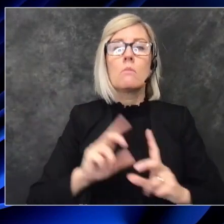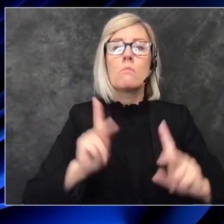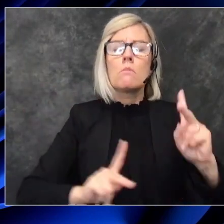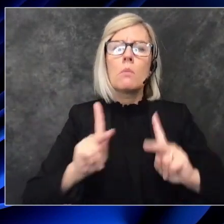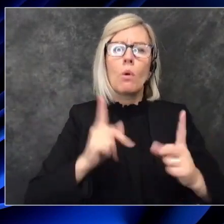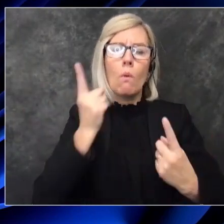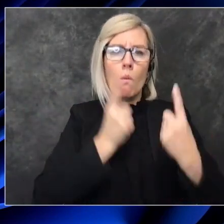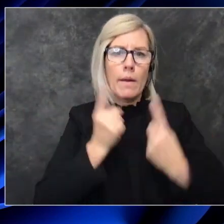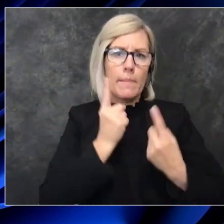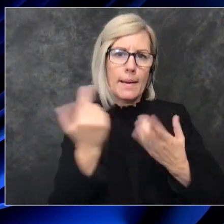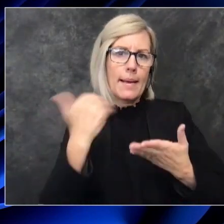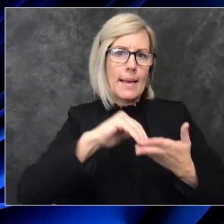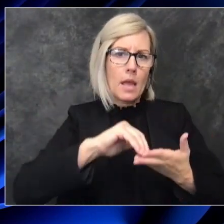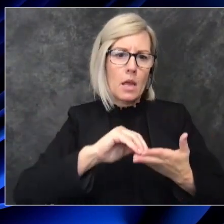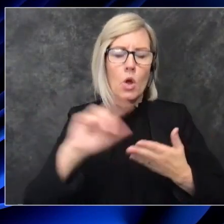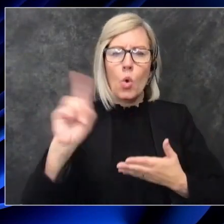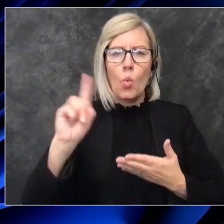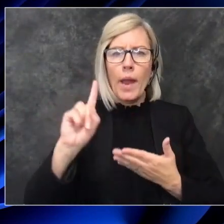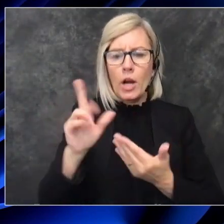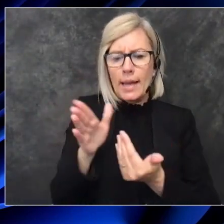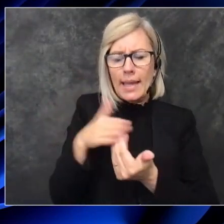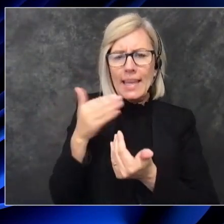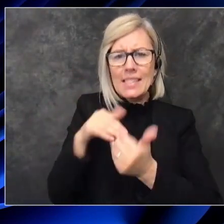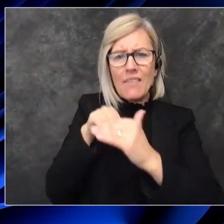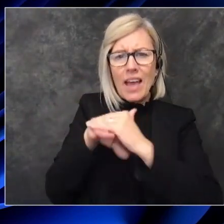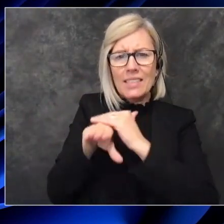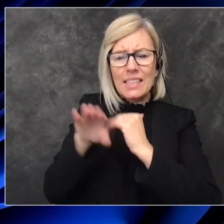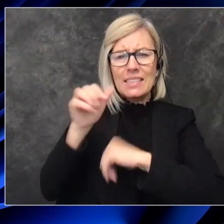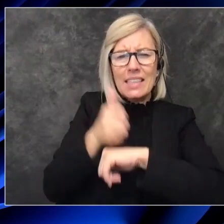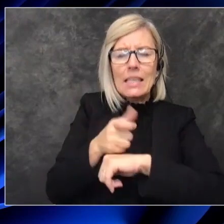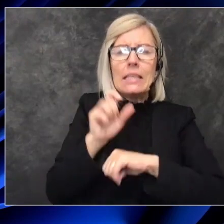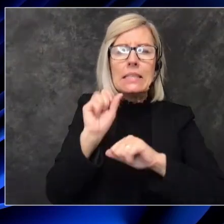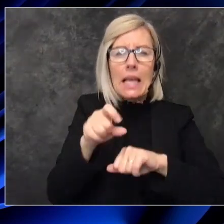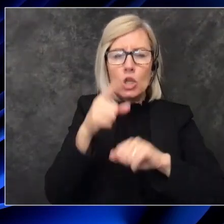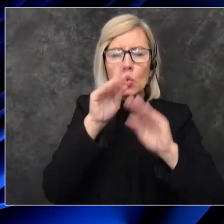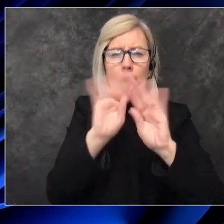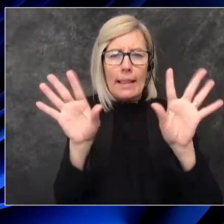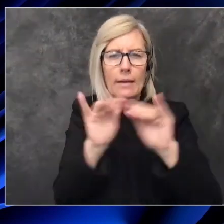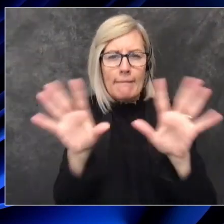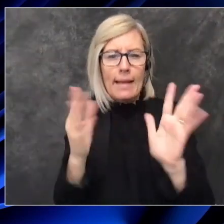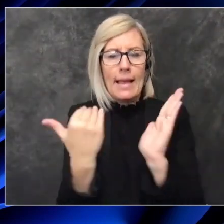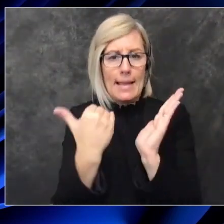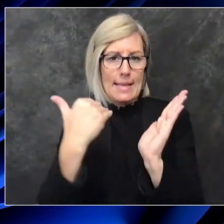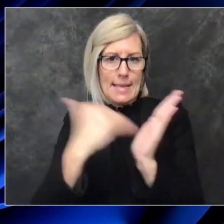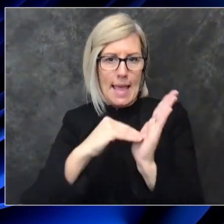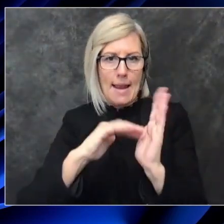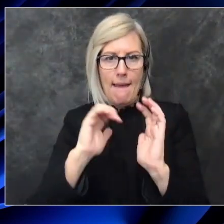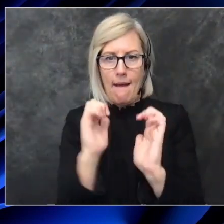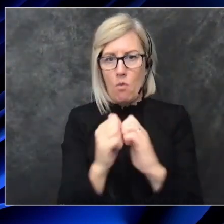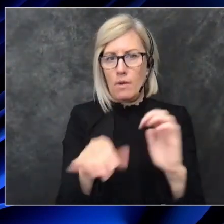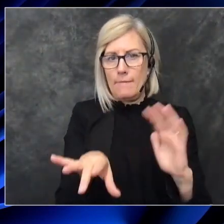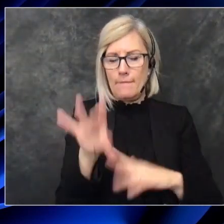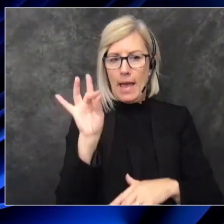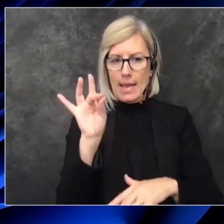where are ease of access settings. So could you just clarify again how to find the settings that folks